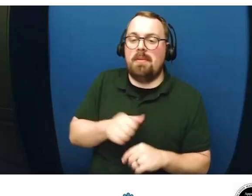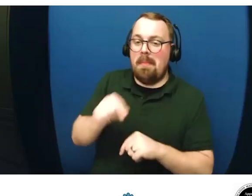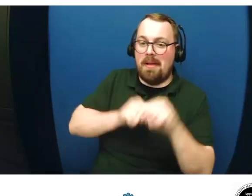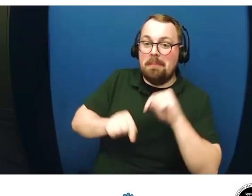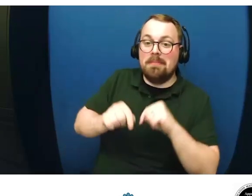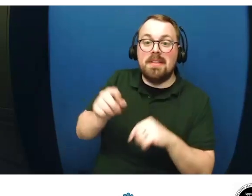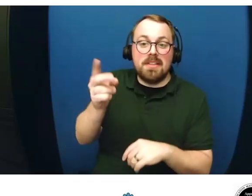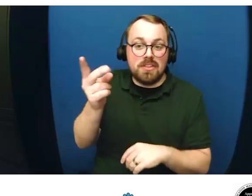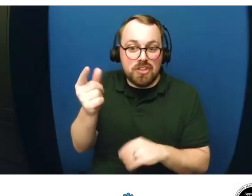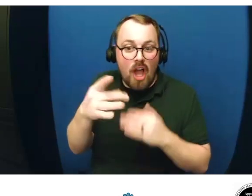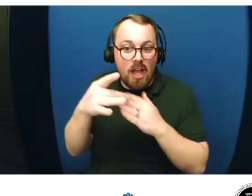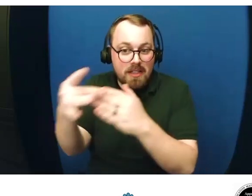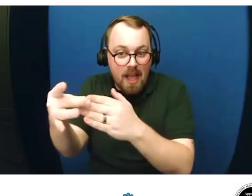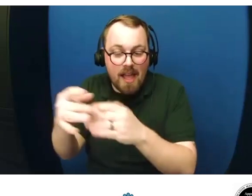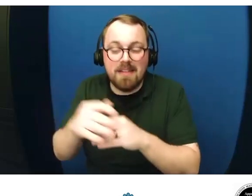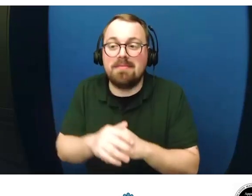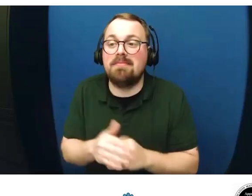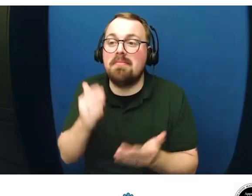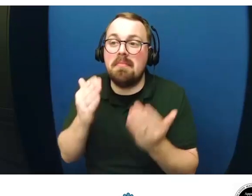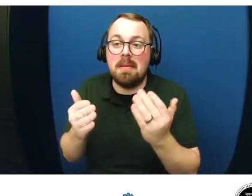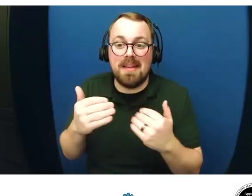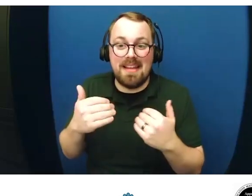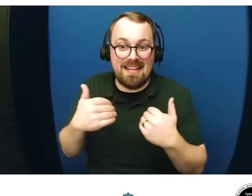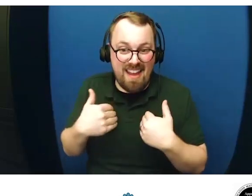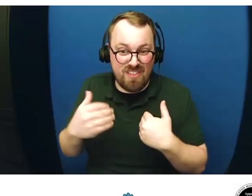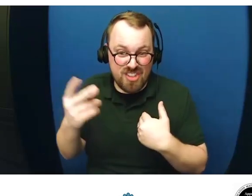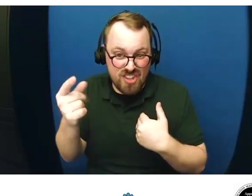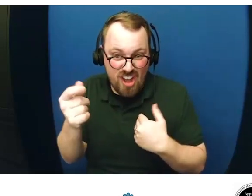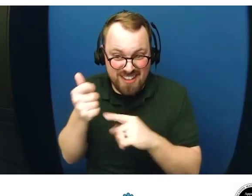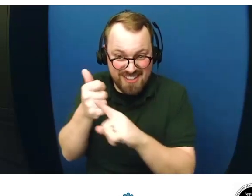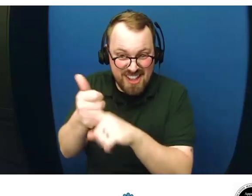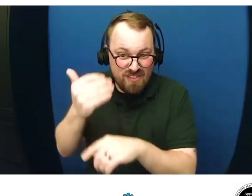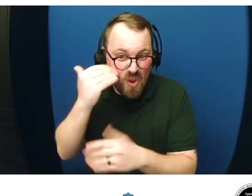be that they need a dog guide that knows some sign language.